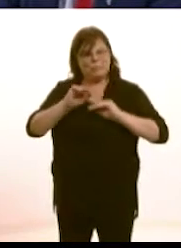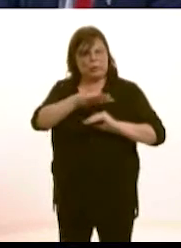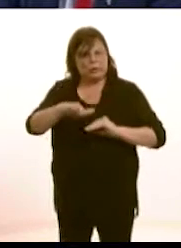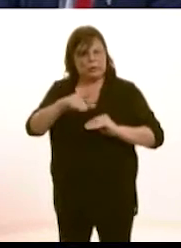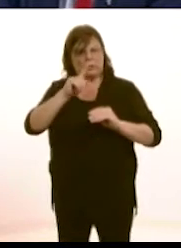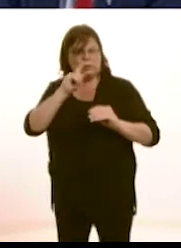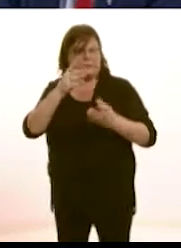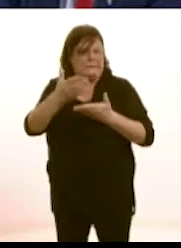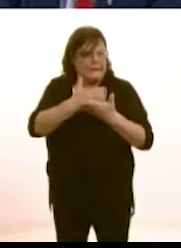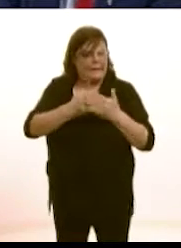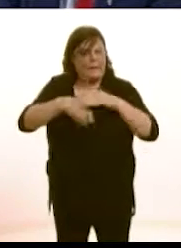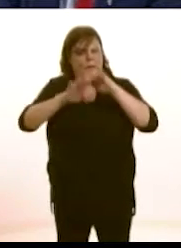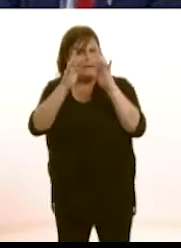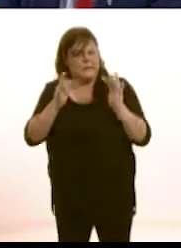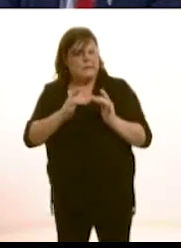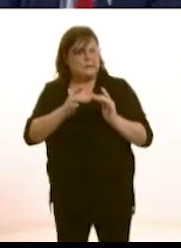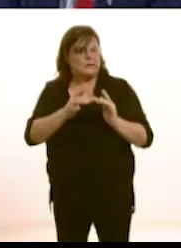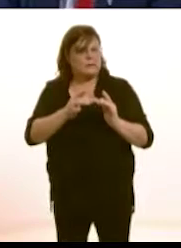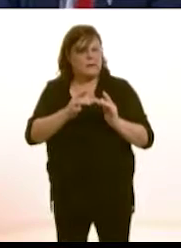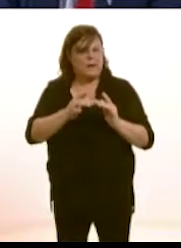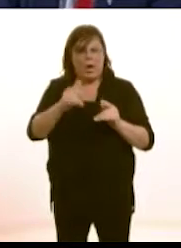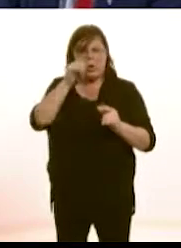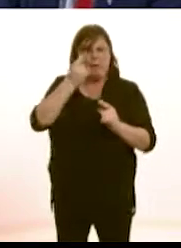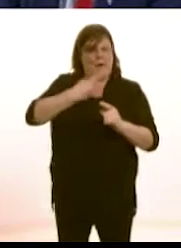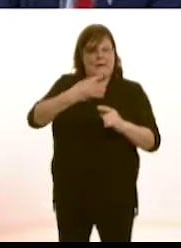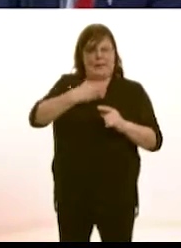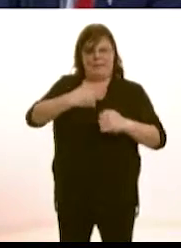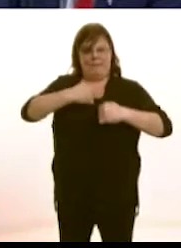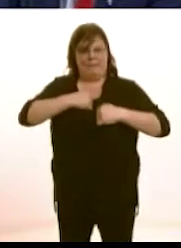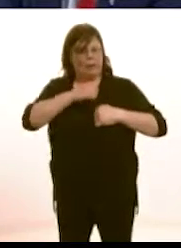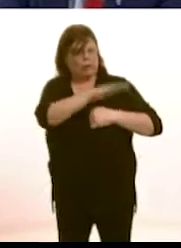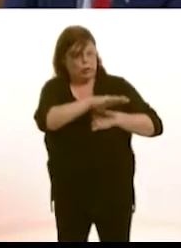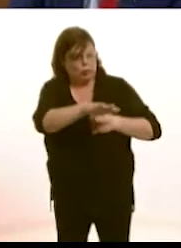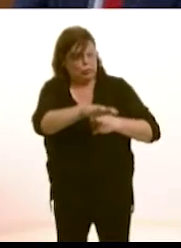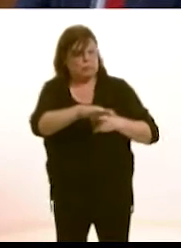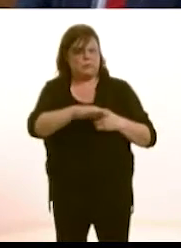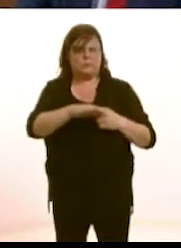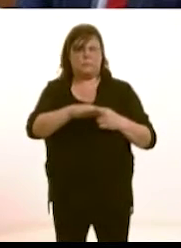been aware of that with my own children and others will have the same experience.